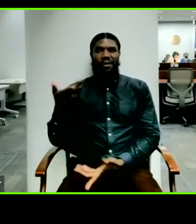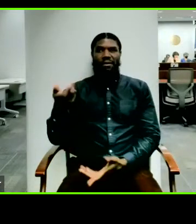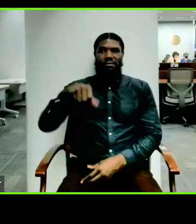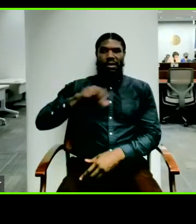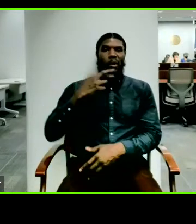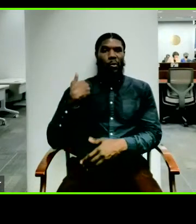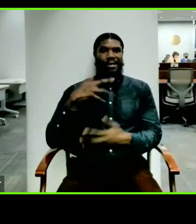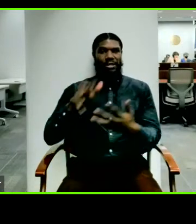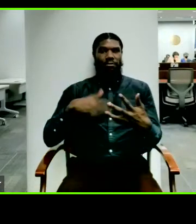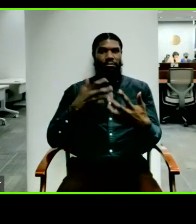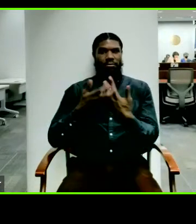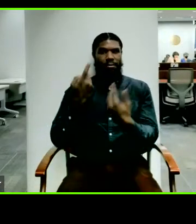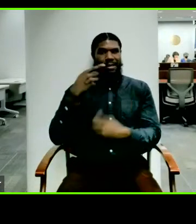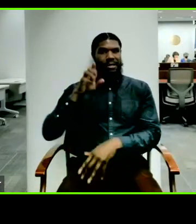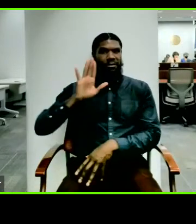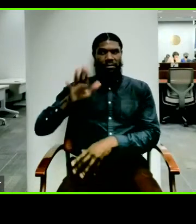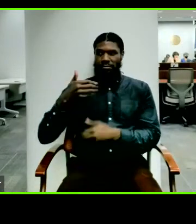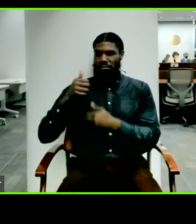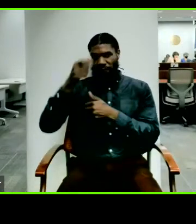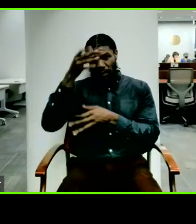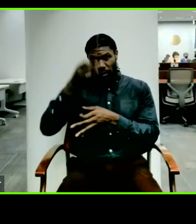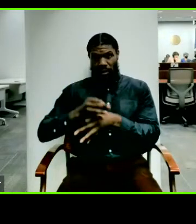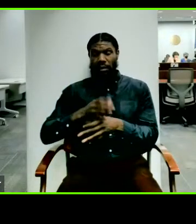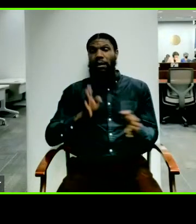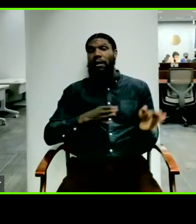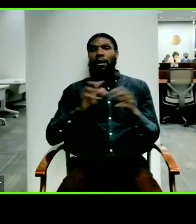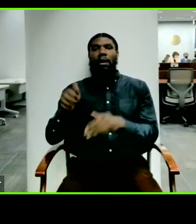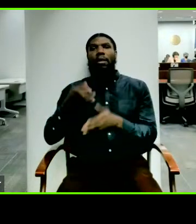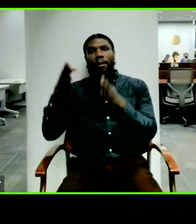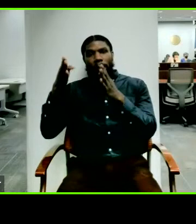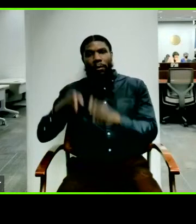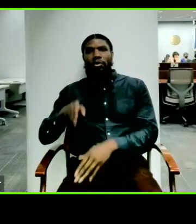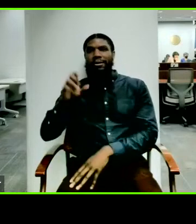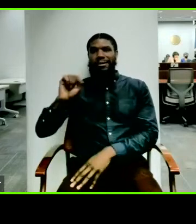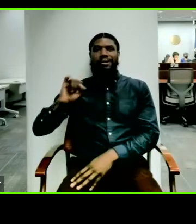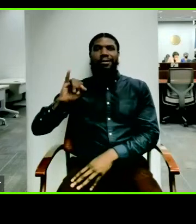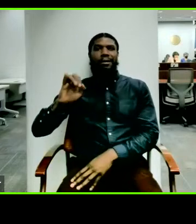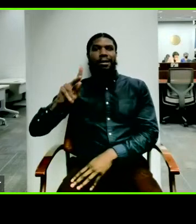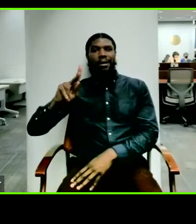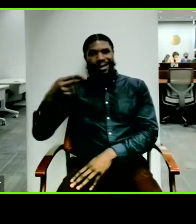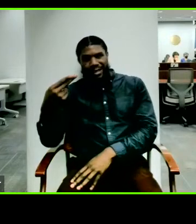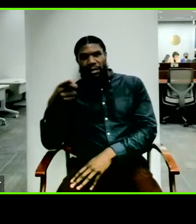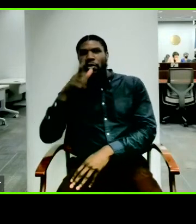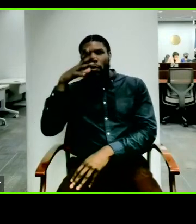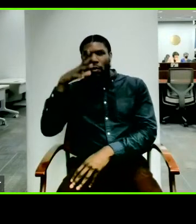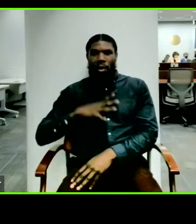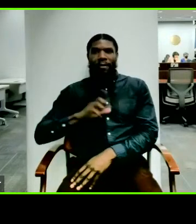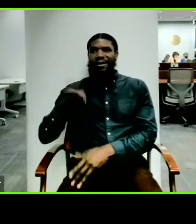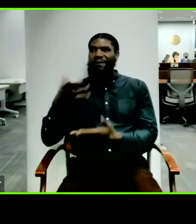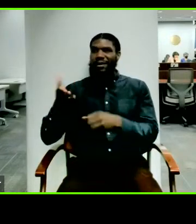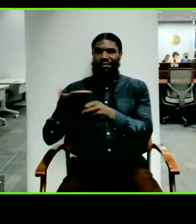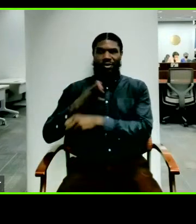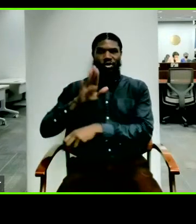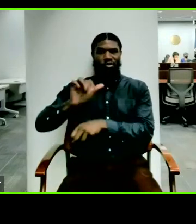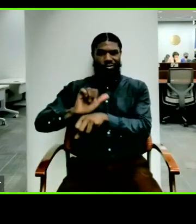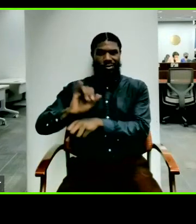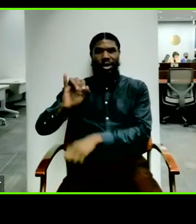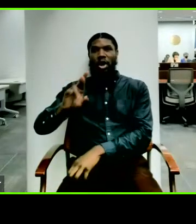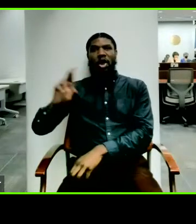because of faith, fired from her job at the IRS for refusing to abandon,